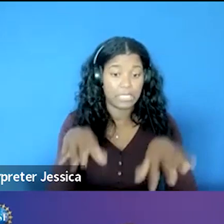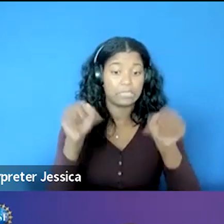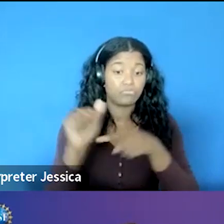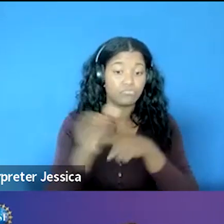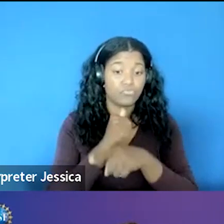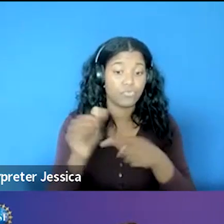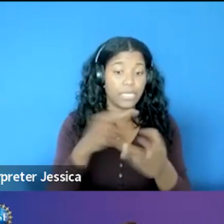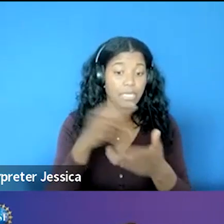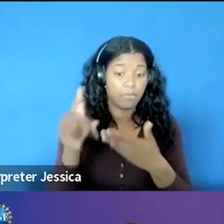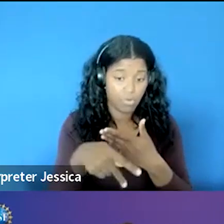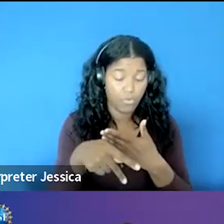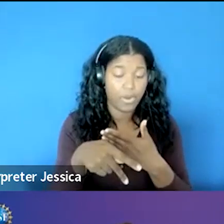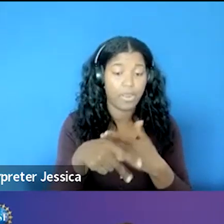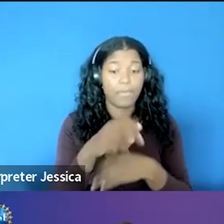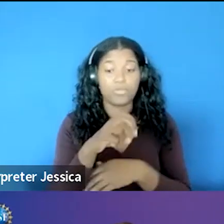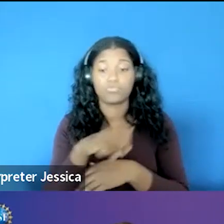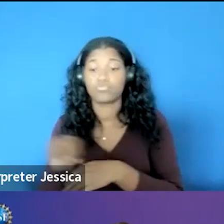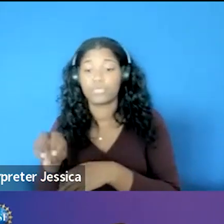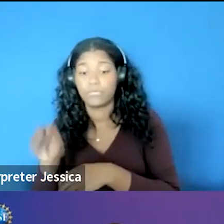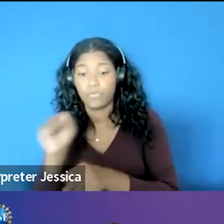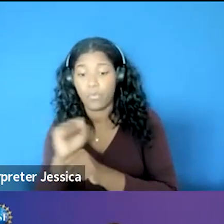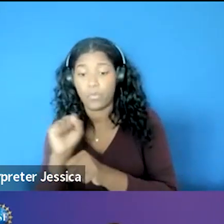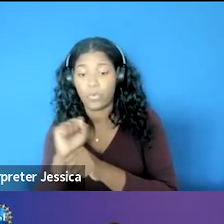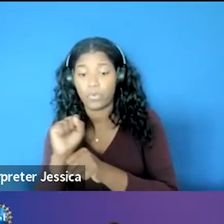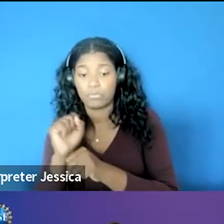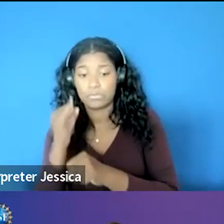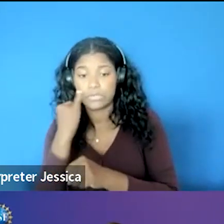but then as an employee if they work on the project the following semester?